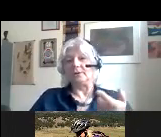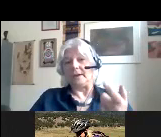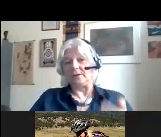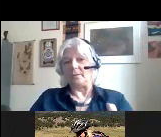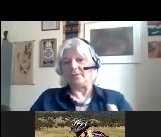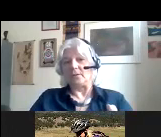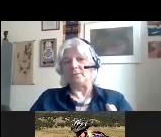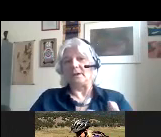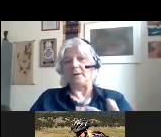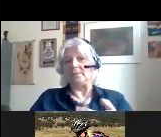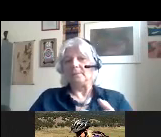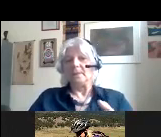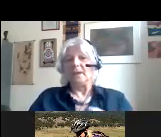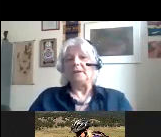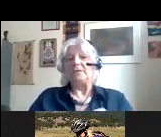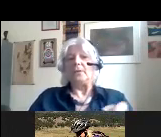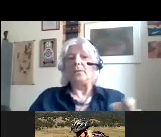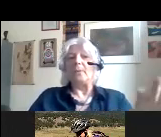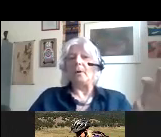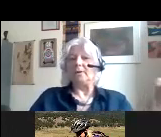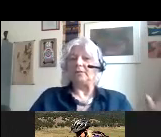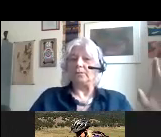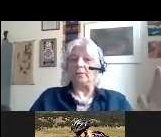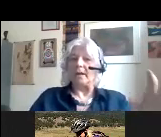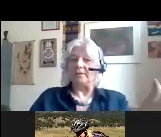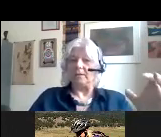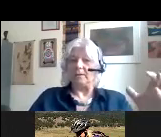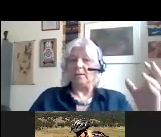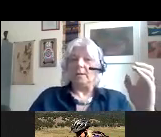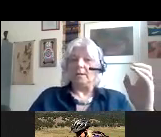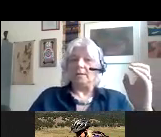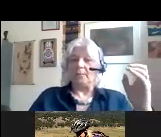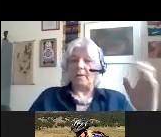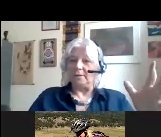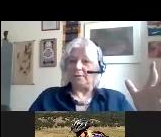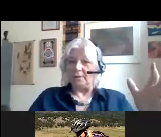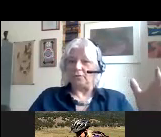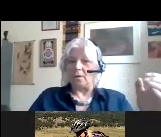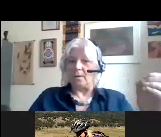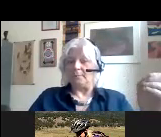informed care. Part of this realizing the prevalence of trauma